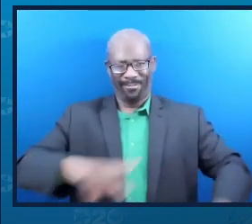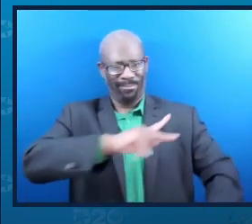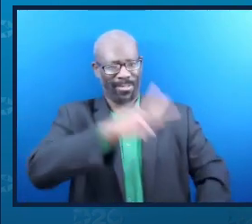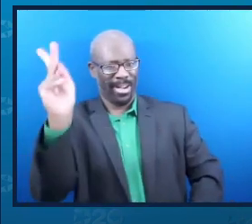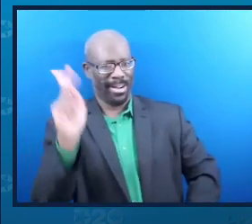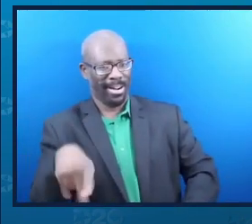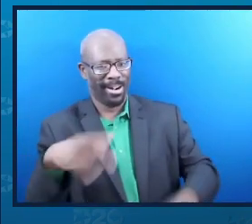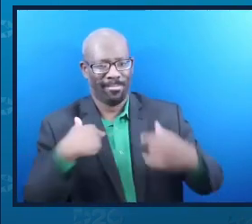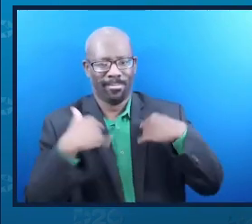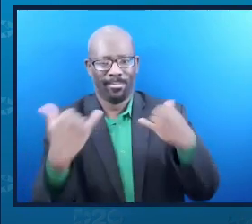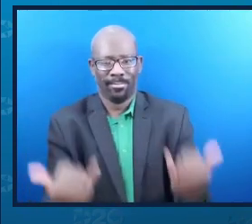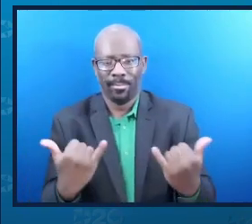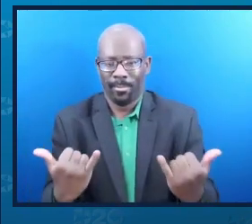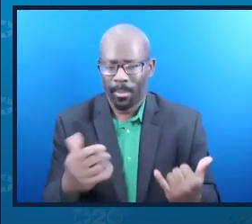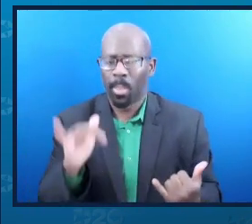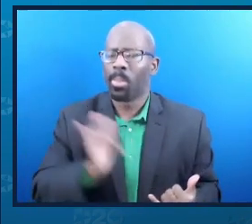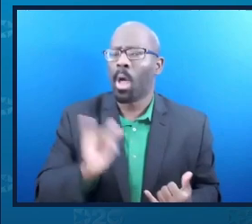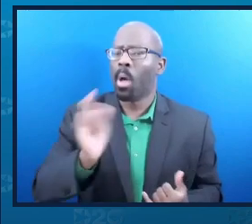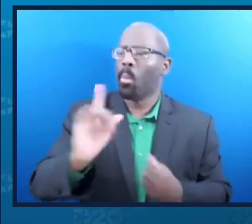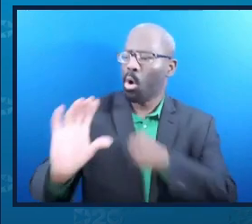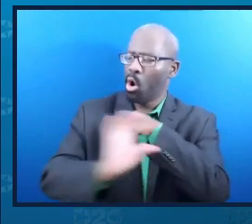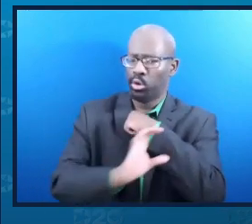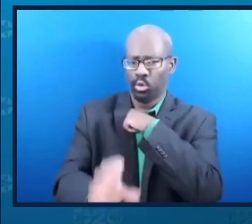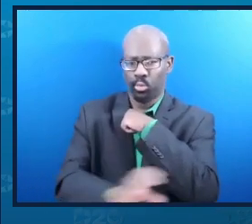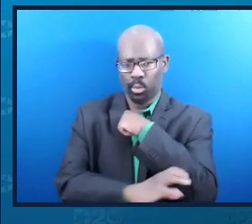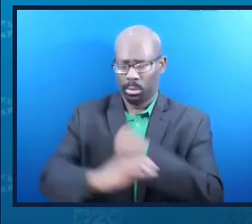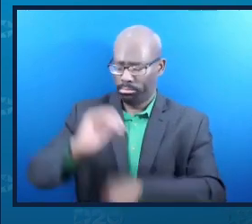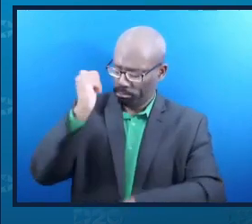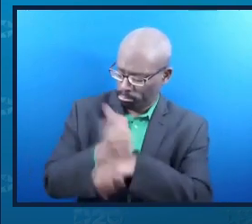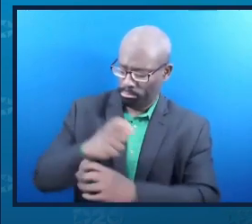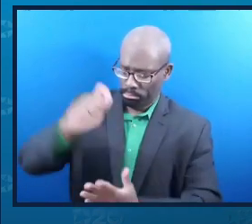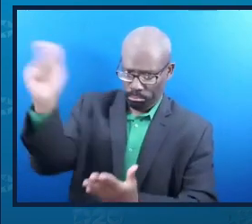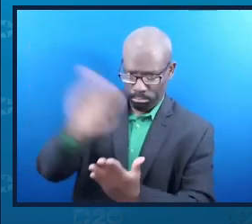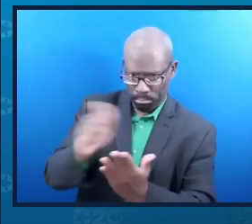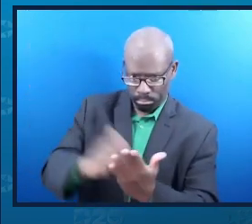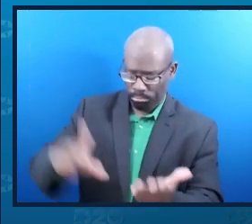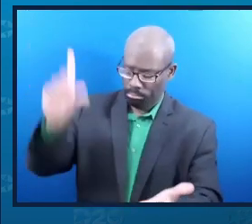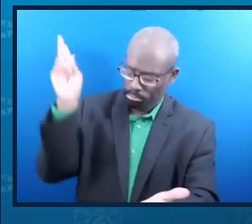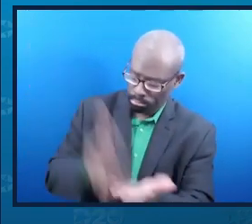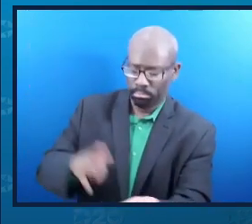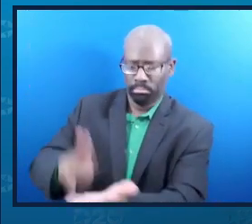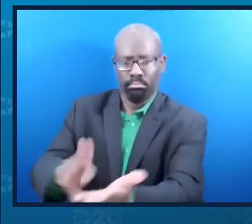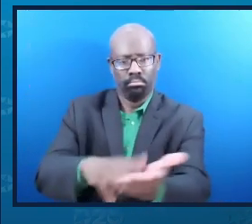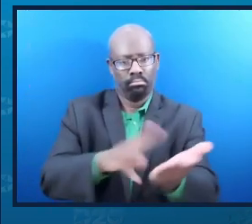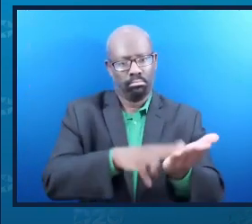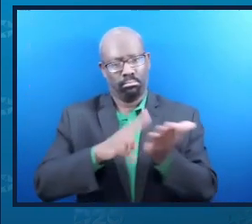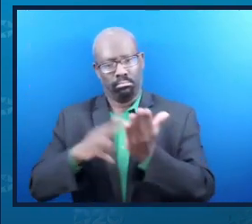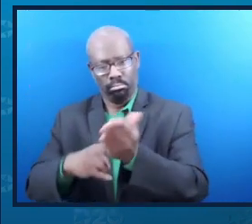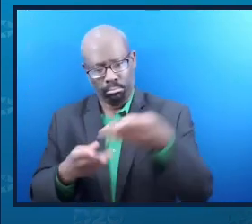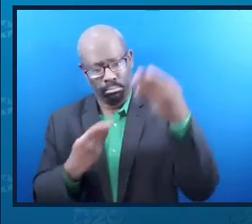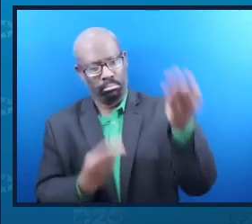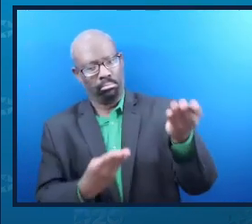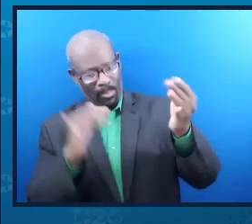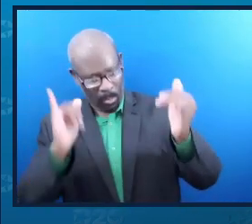SIGNED. IT WAS NOT A PERFECT DOCUMENT.